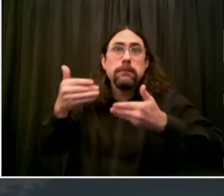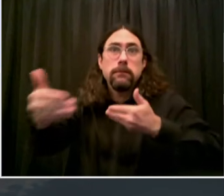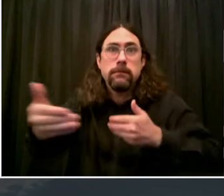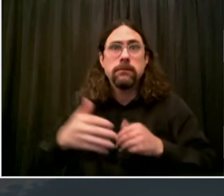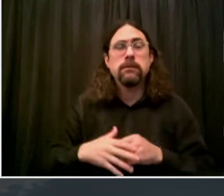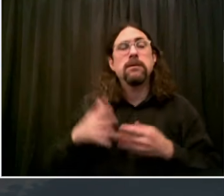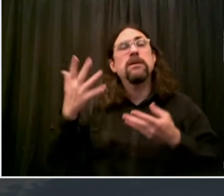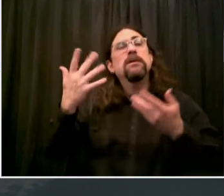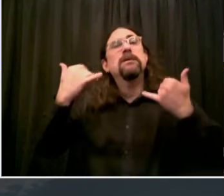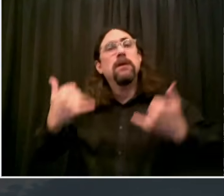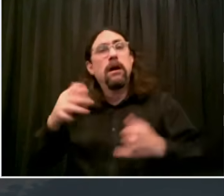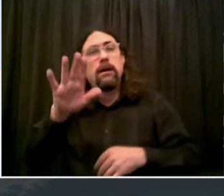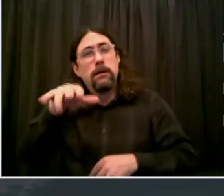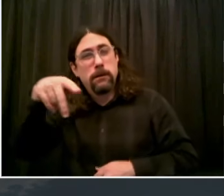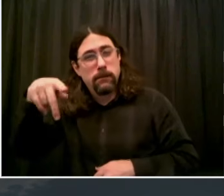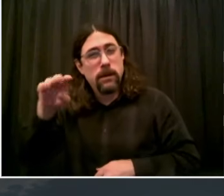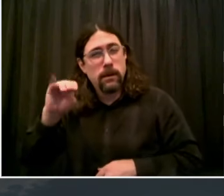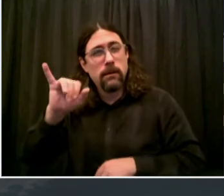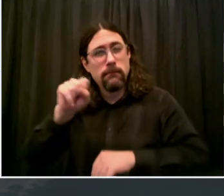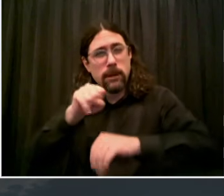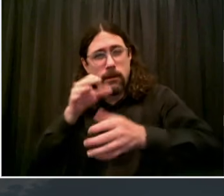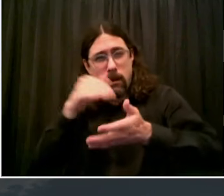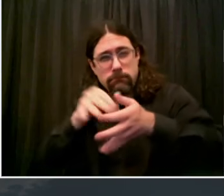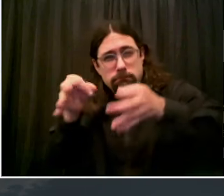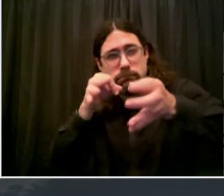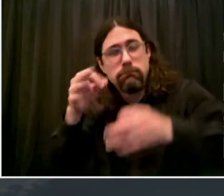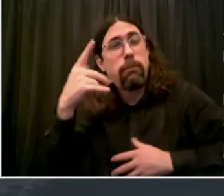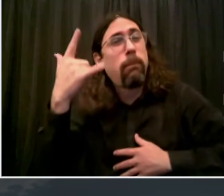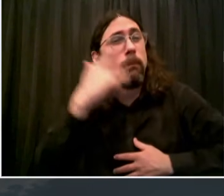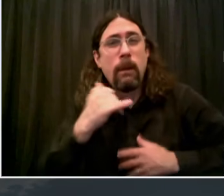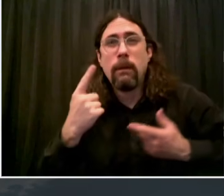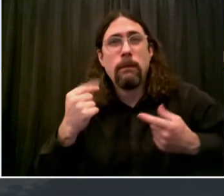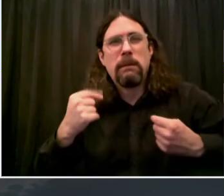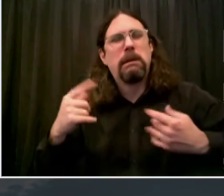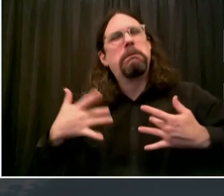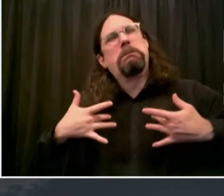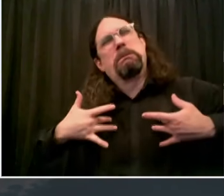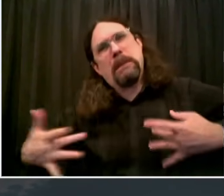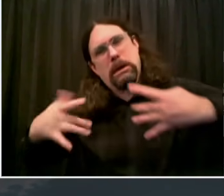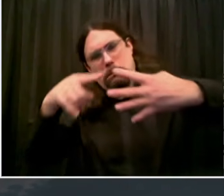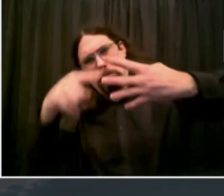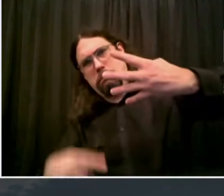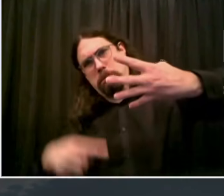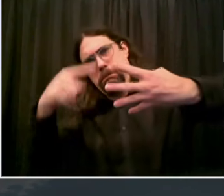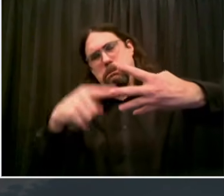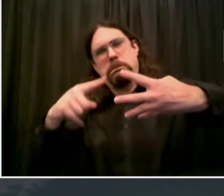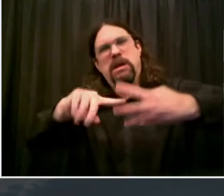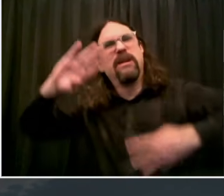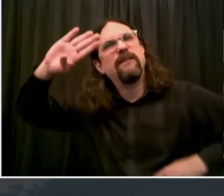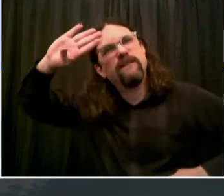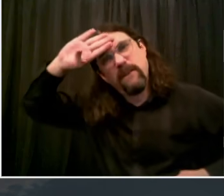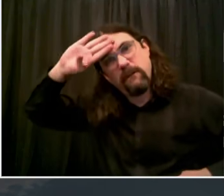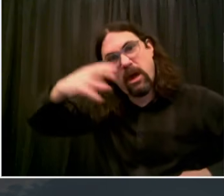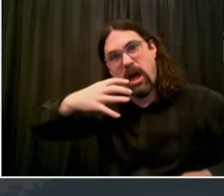PARTICULARLY IN COMBINATION, PLEASE IMMEDIATELY CALL YOUR DOCTOR OR HEALTH CARE PROVIDER.